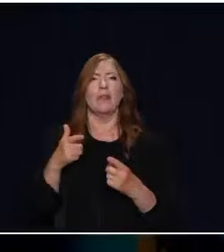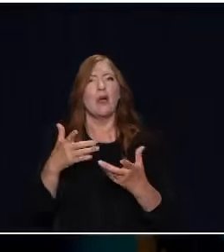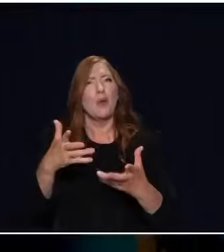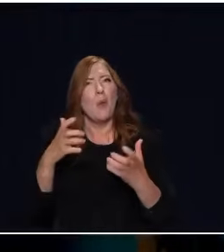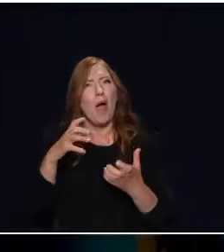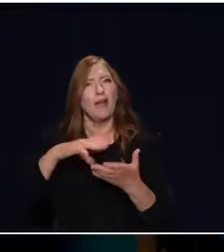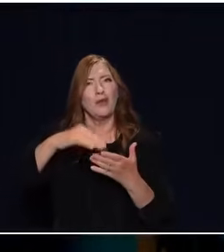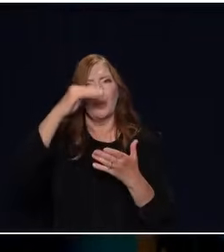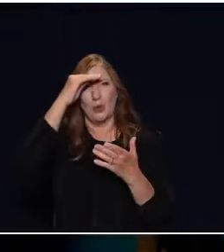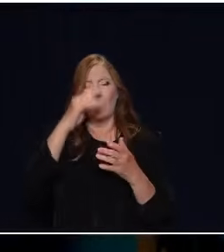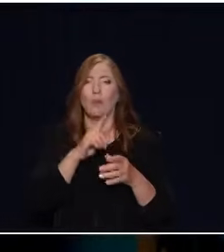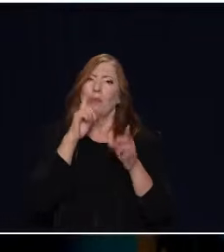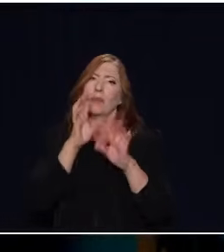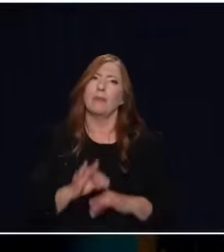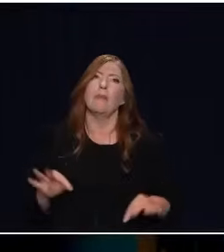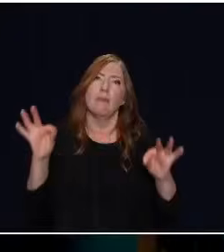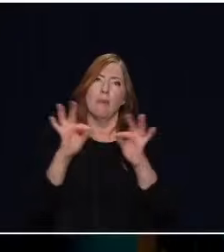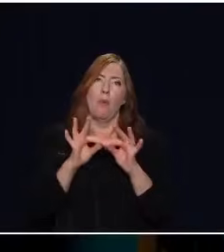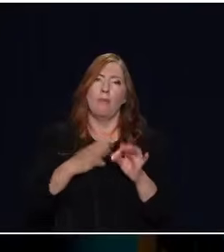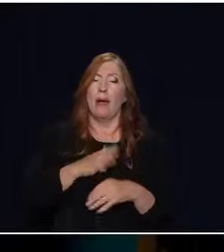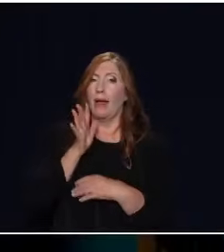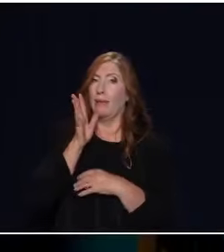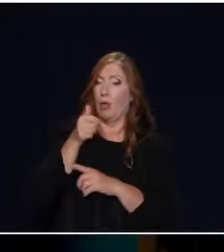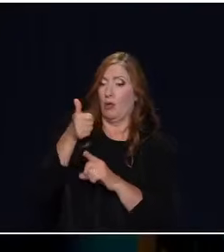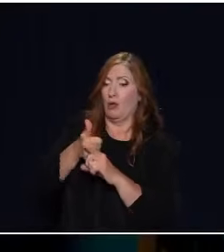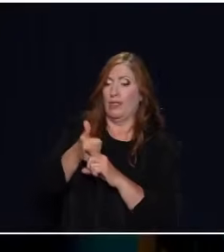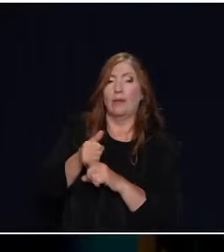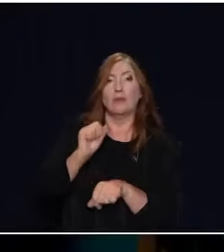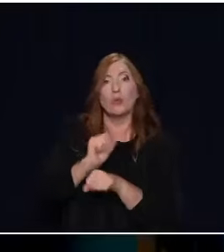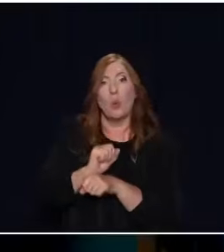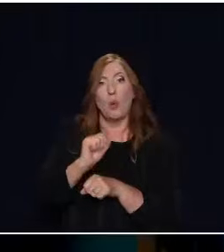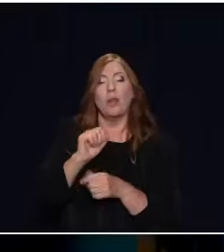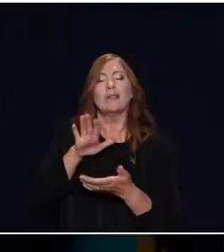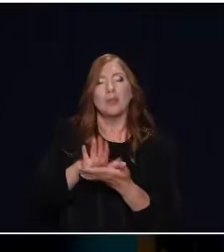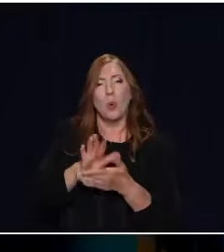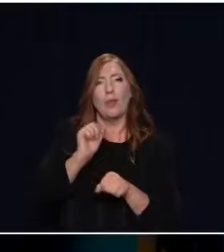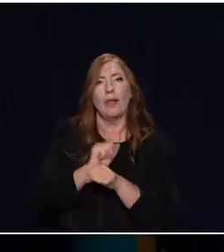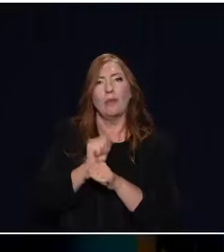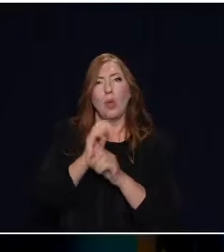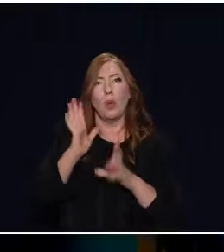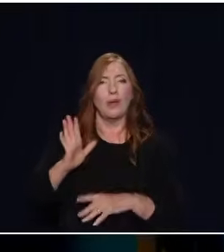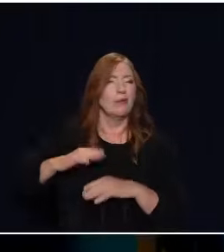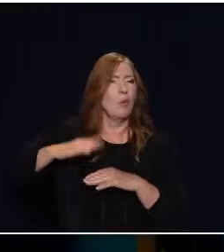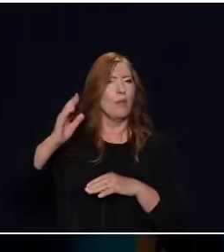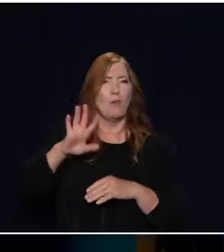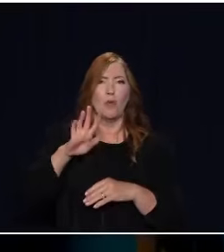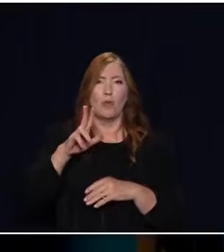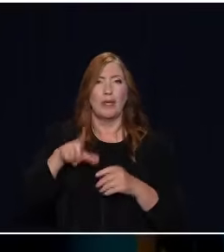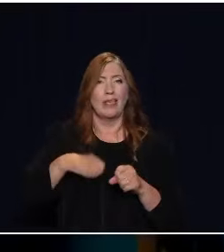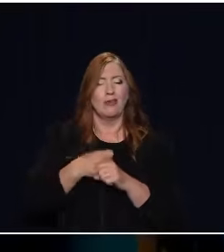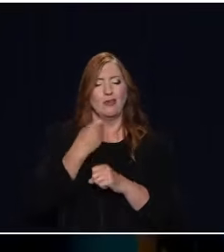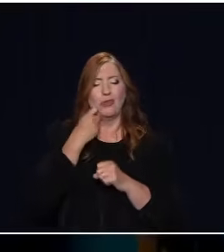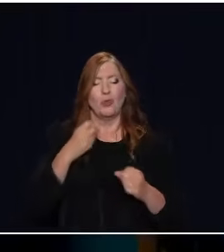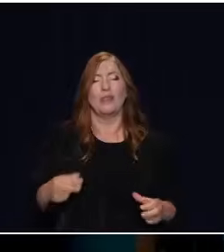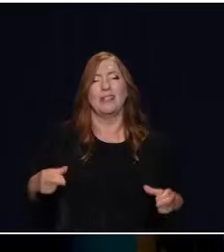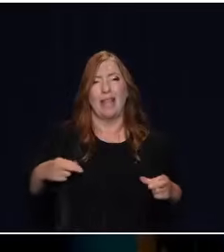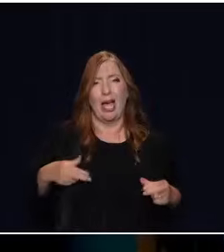SUCCEED BECAUSE IT IS AN ENVIRONMENT IN WHICH THEY WANT TO LEARN. SO IT IS HIGHLY IMPORTANT.